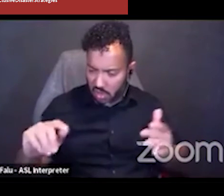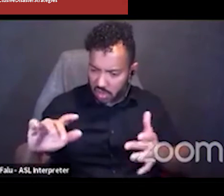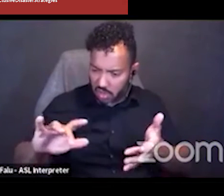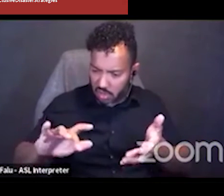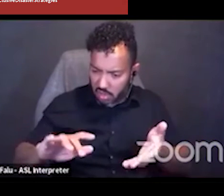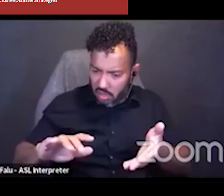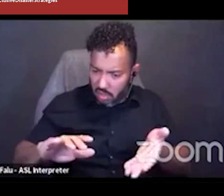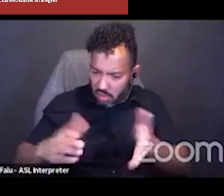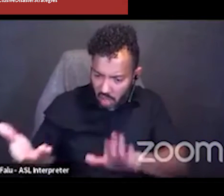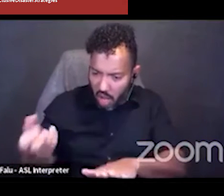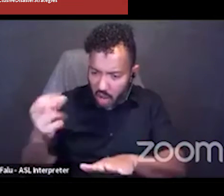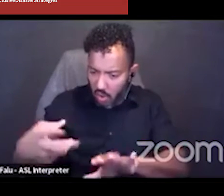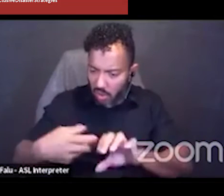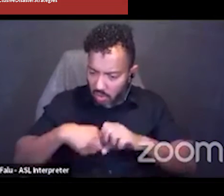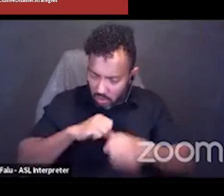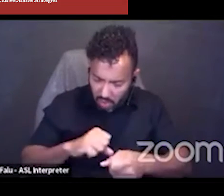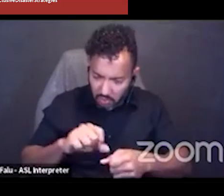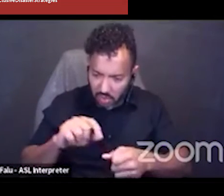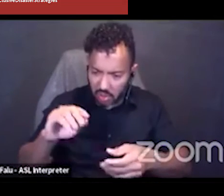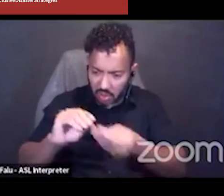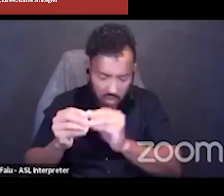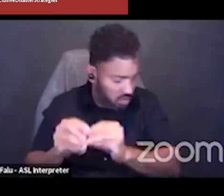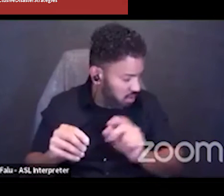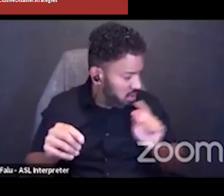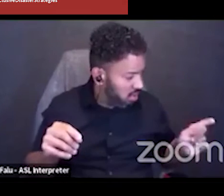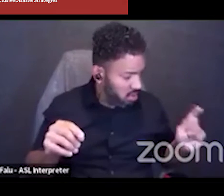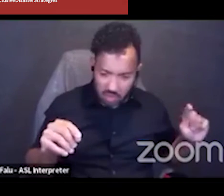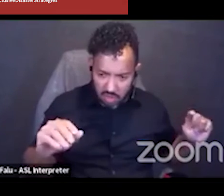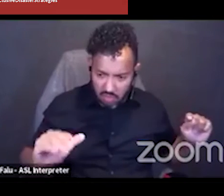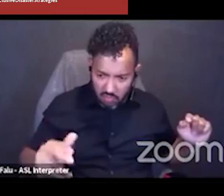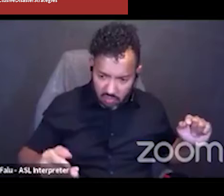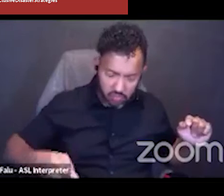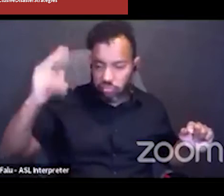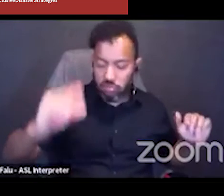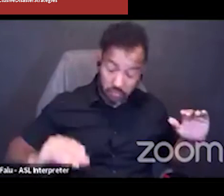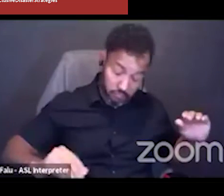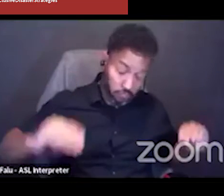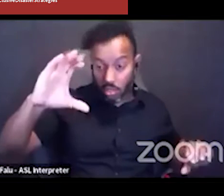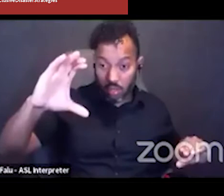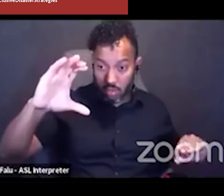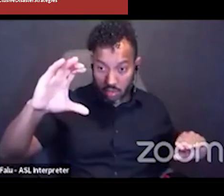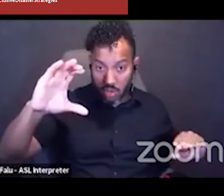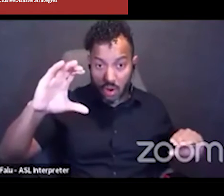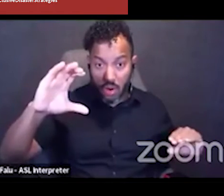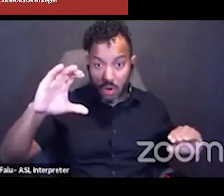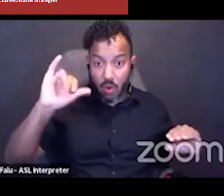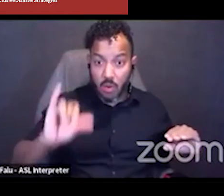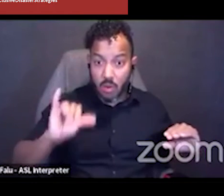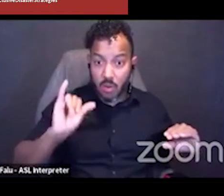likely to die or be injured in a disaster or emergency. That is the reality that we live in.